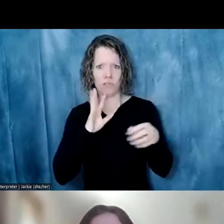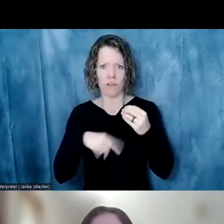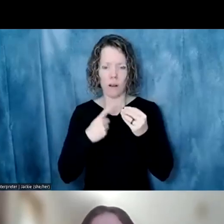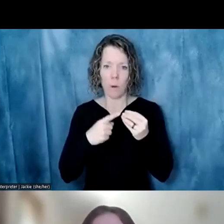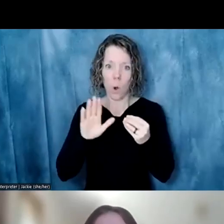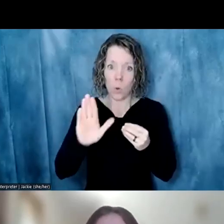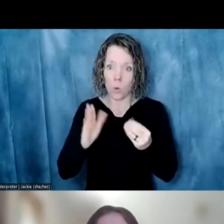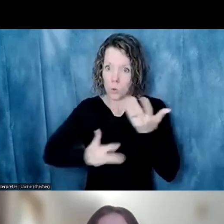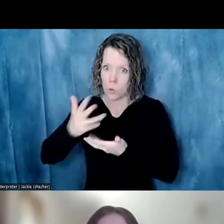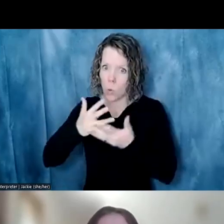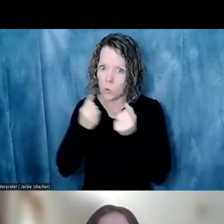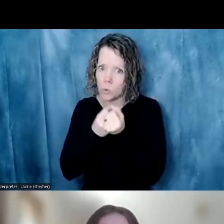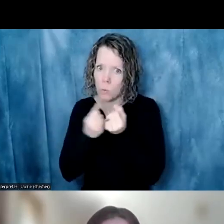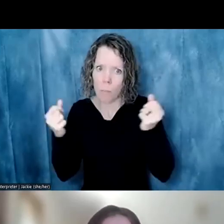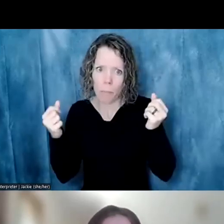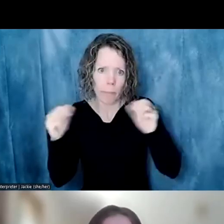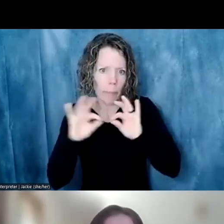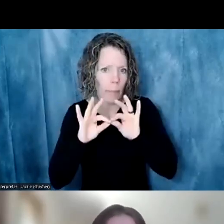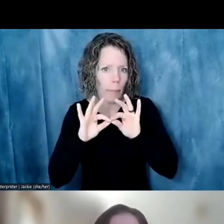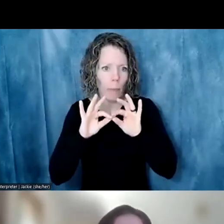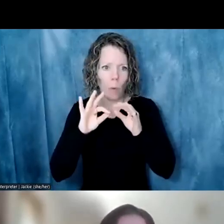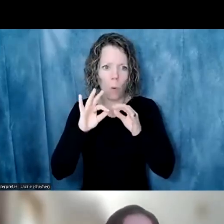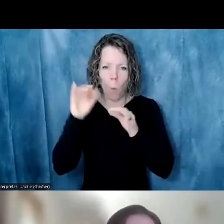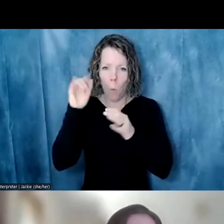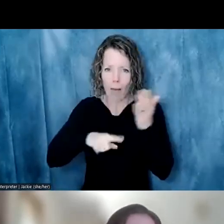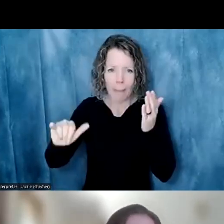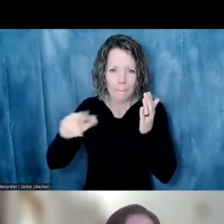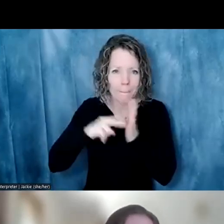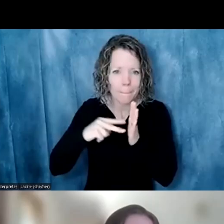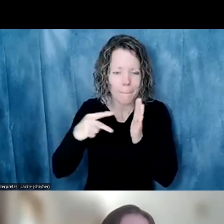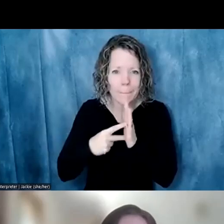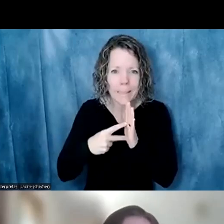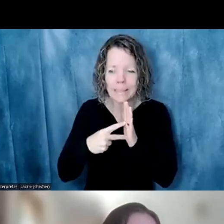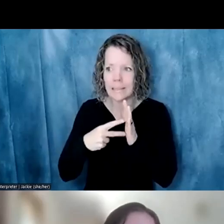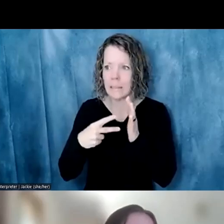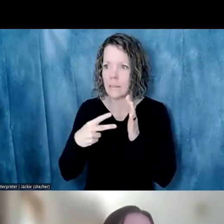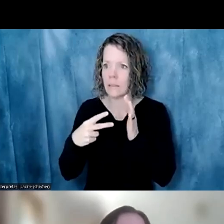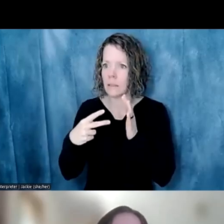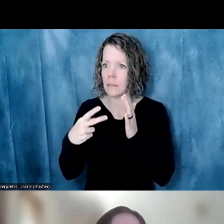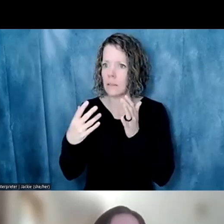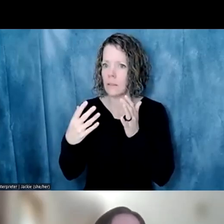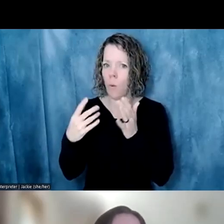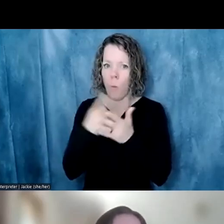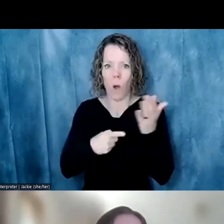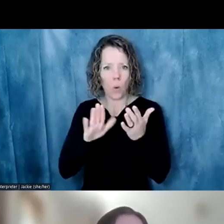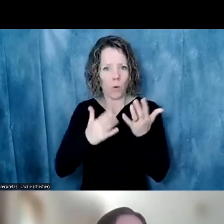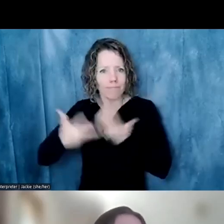what the quality of your social support mean, you know, in terms of helping to advocate for oneself,